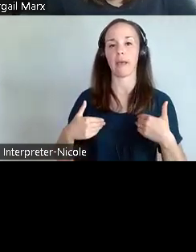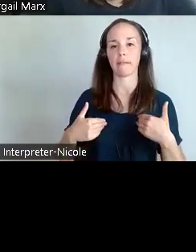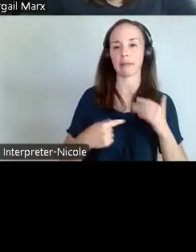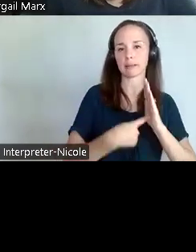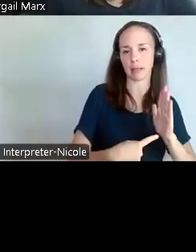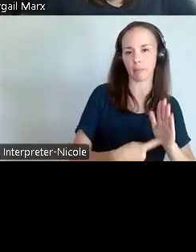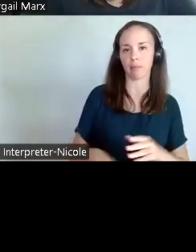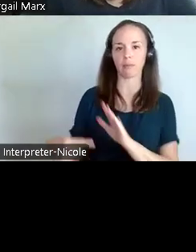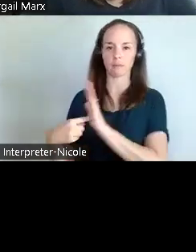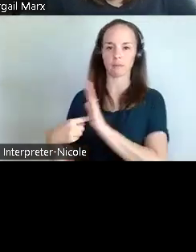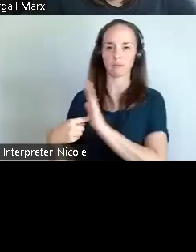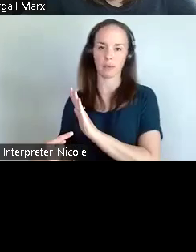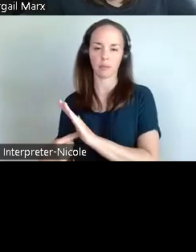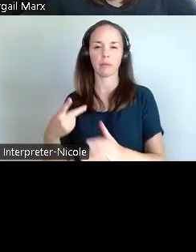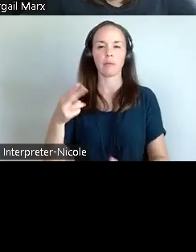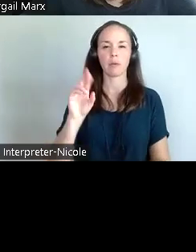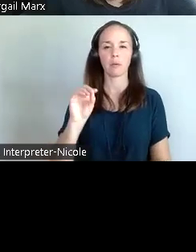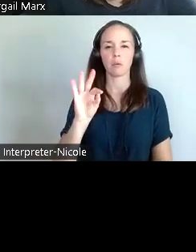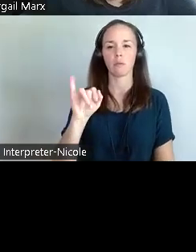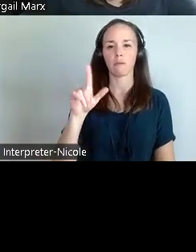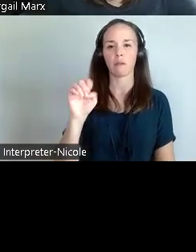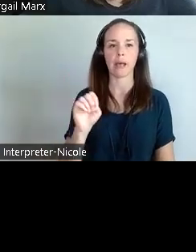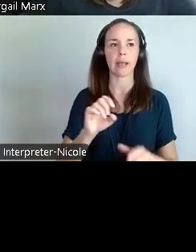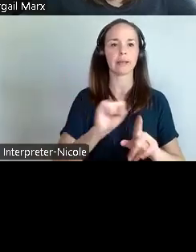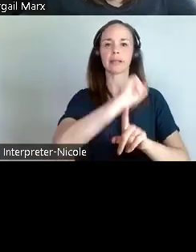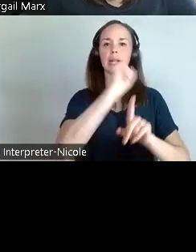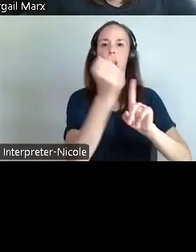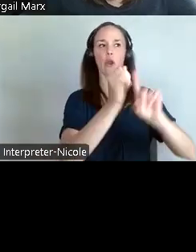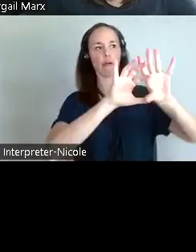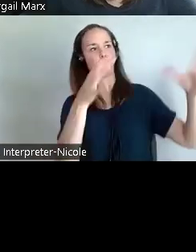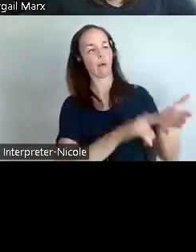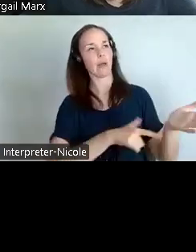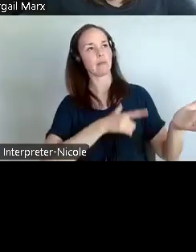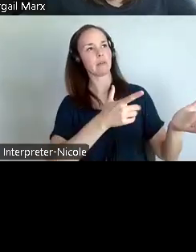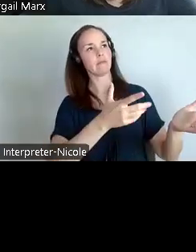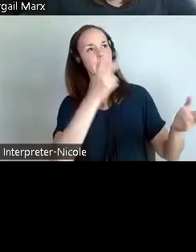profile of individuals, compilation of kind of what we see in a lot of the questions we get,